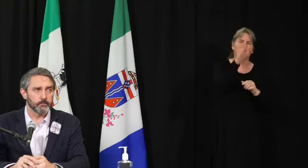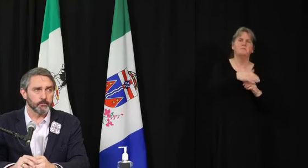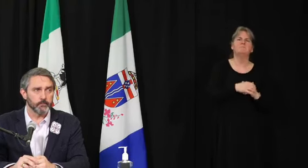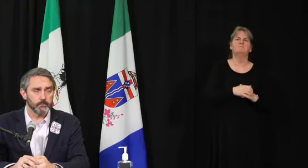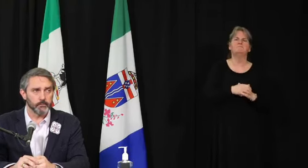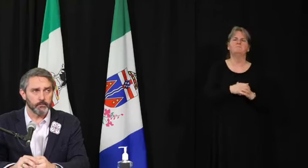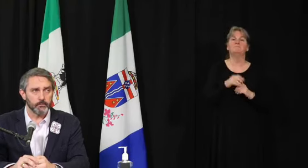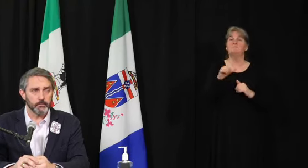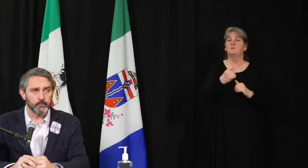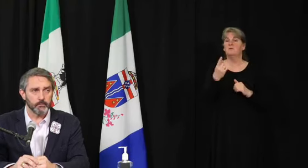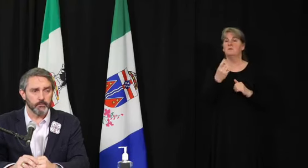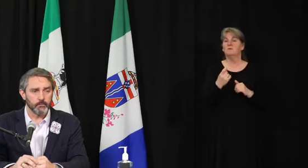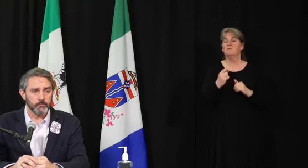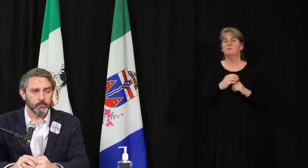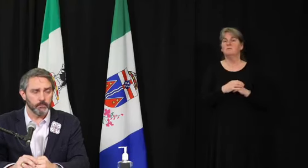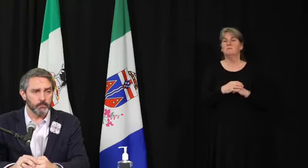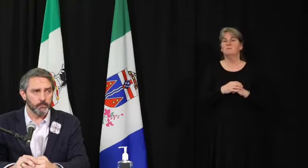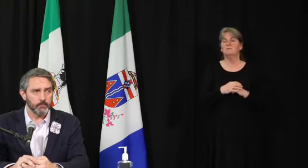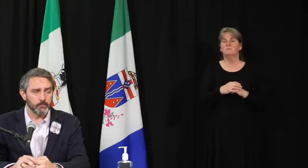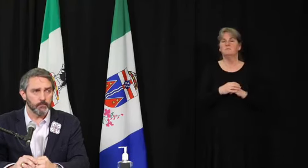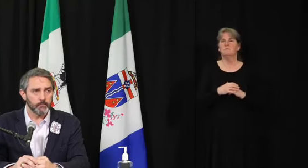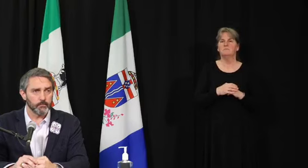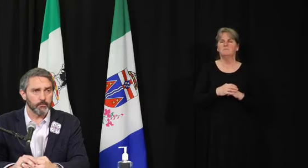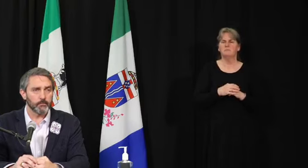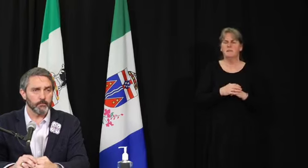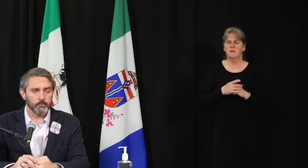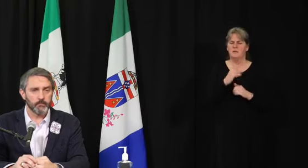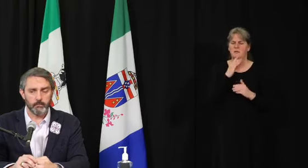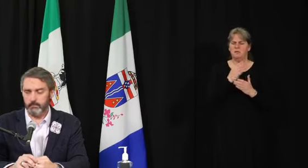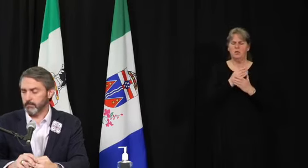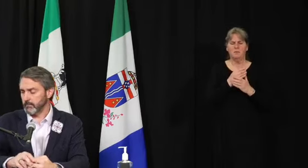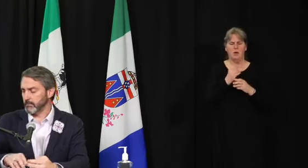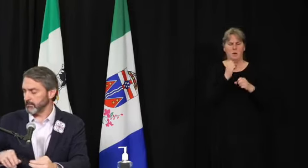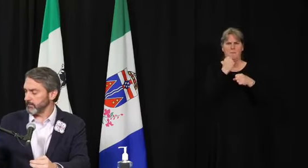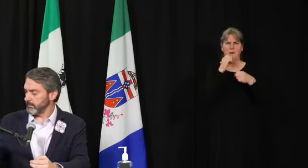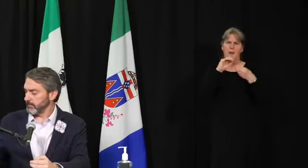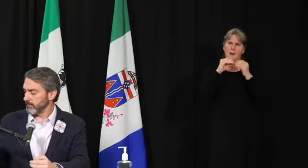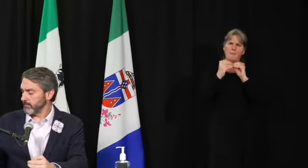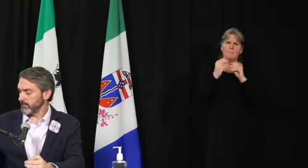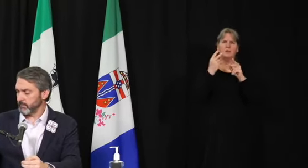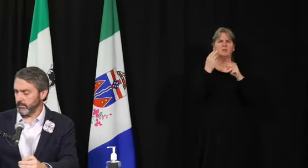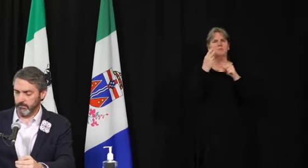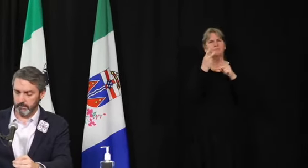Next question Gabrielle? Reporter: My follow-up is about modelling.